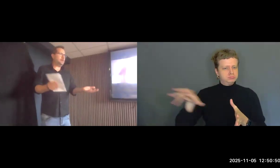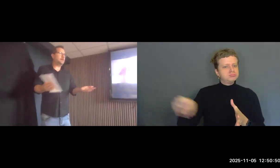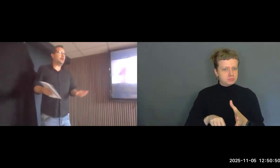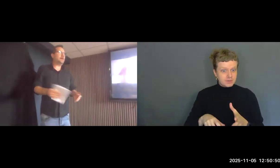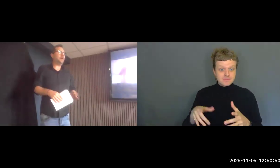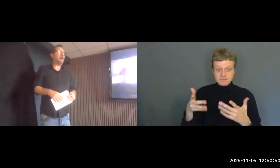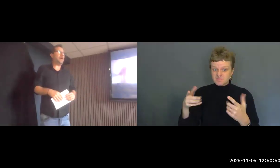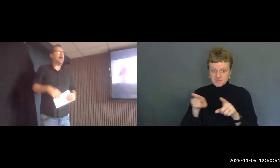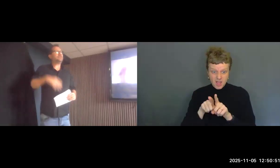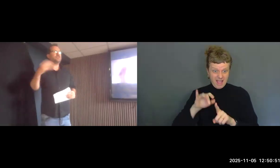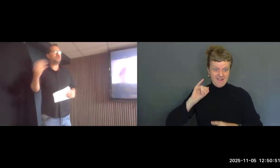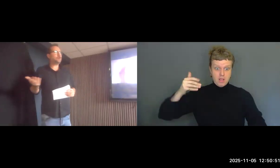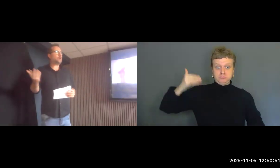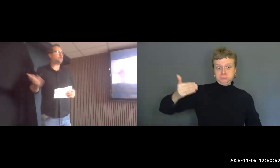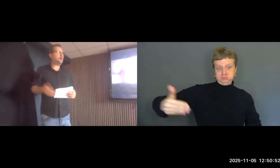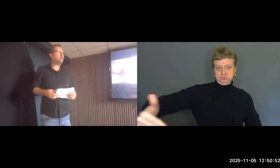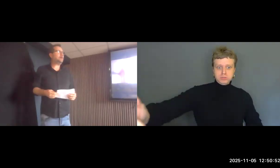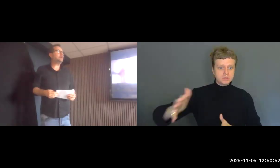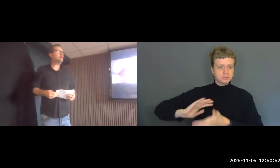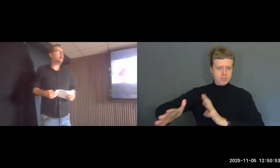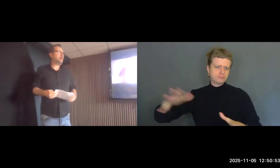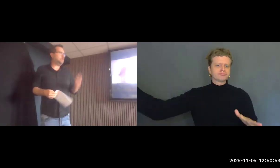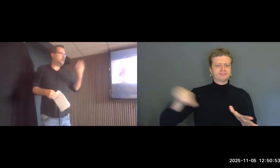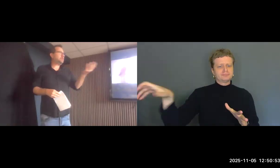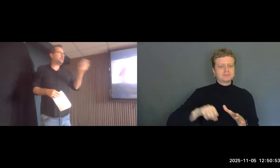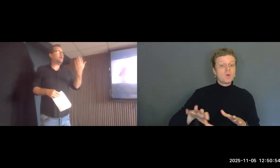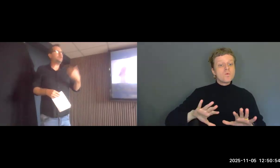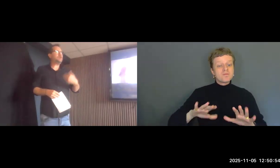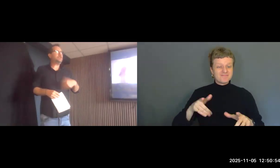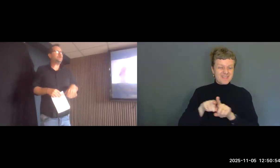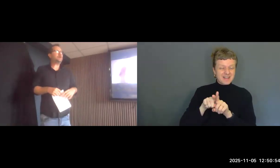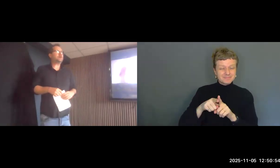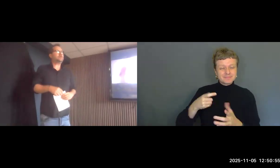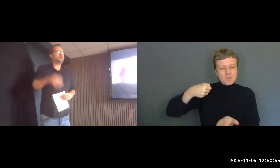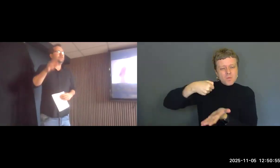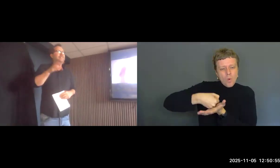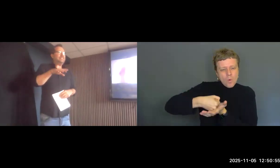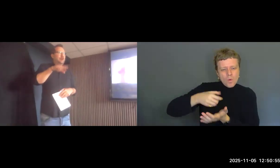and non-core vocabulary, and that would be interesting as well, to see whether